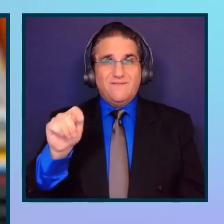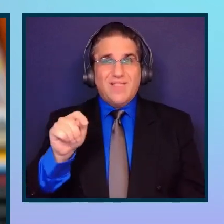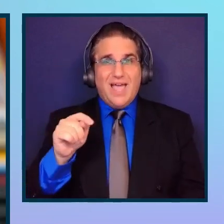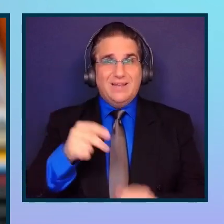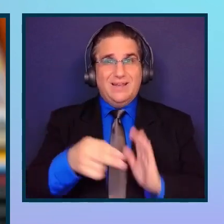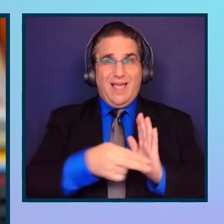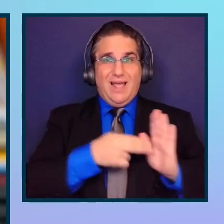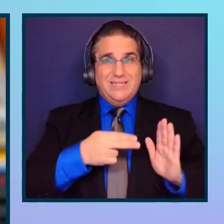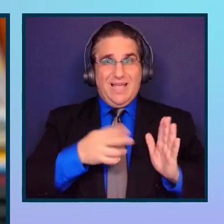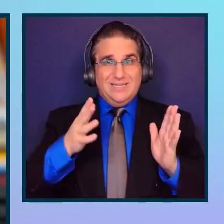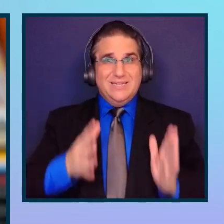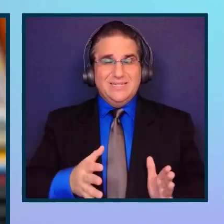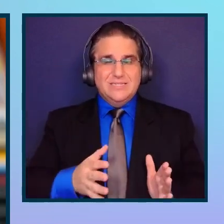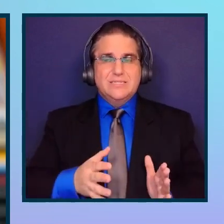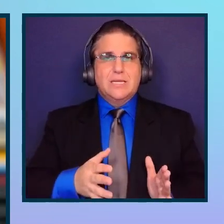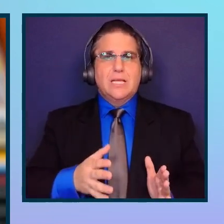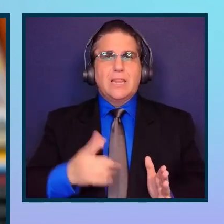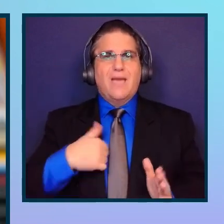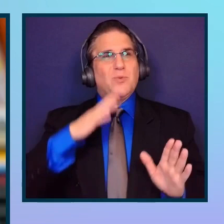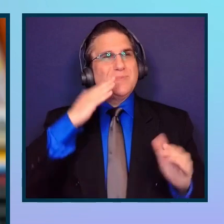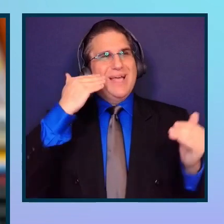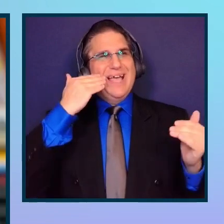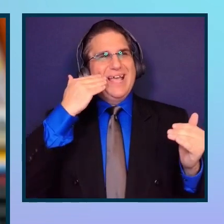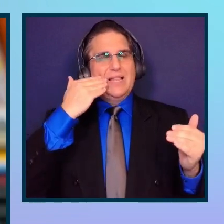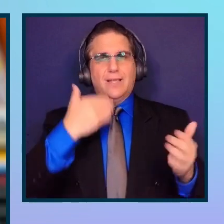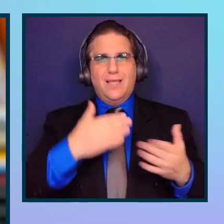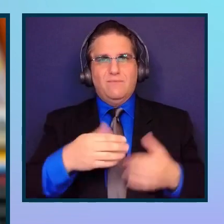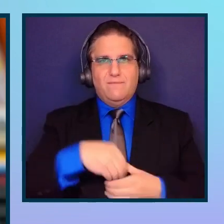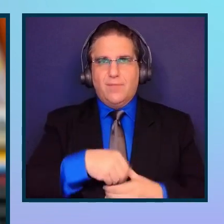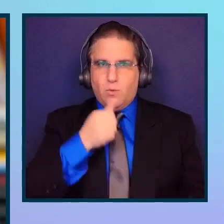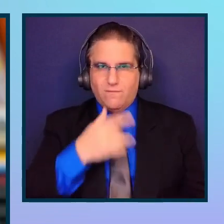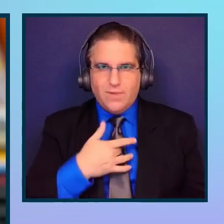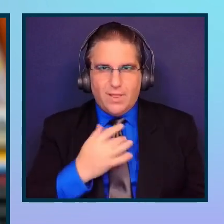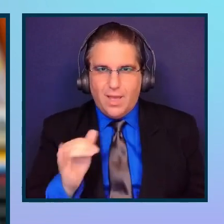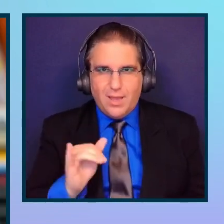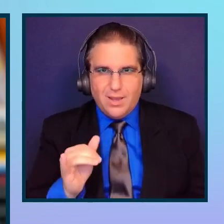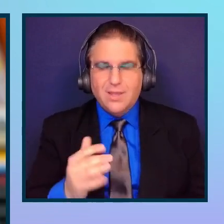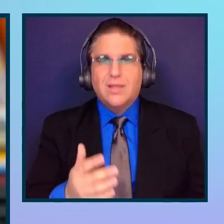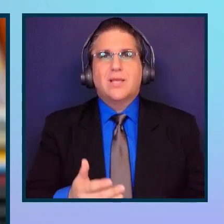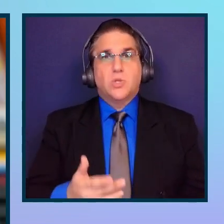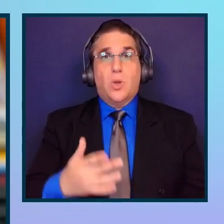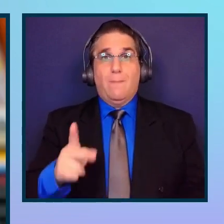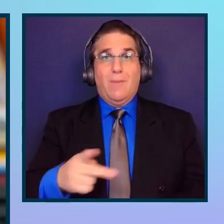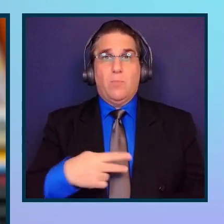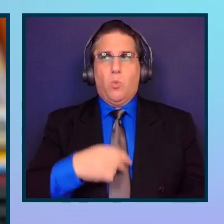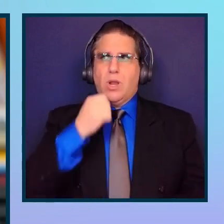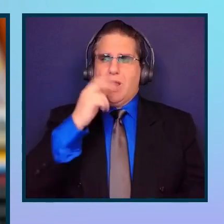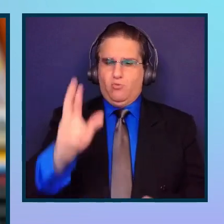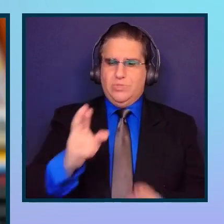that people who were under respected were expected to do. I have spun it around in a couple of my books